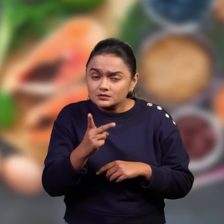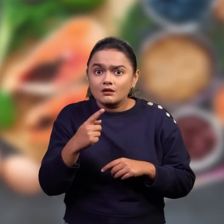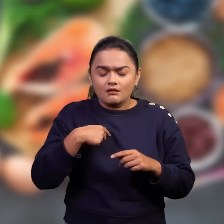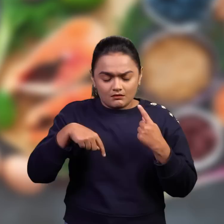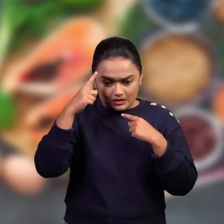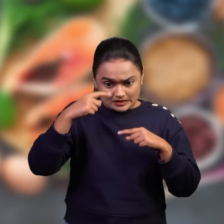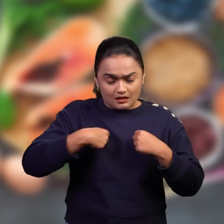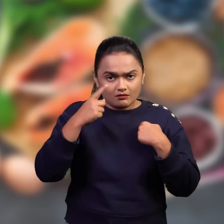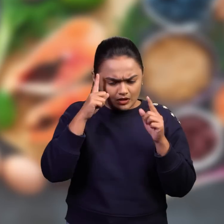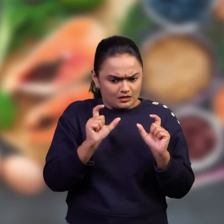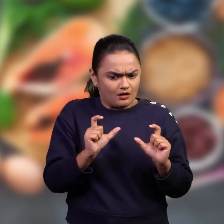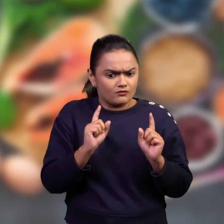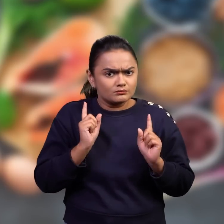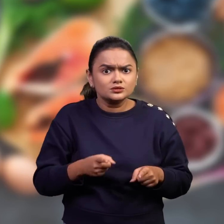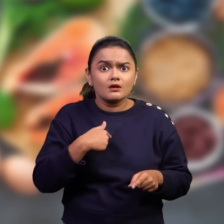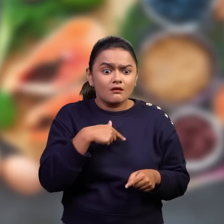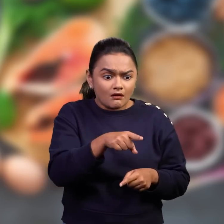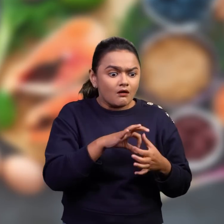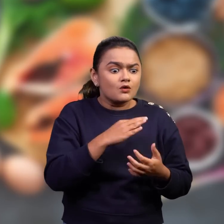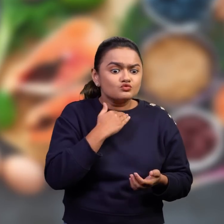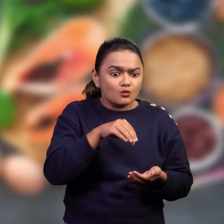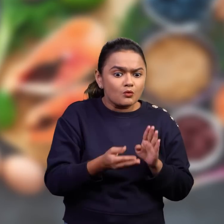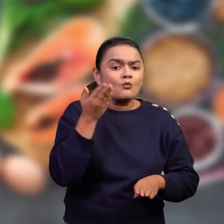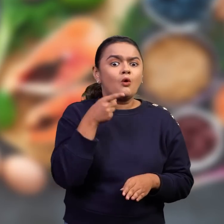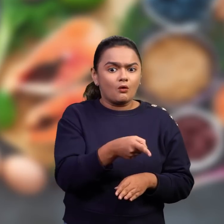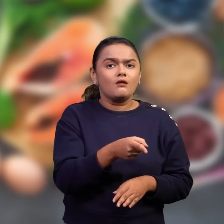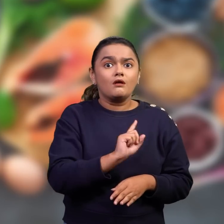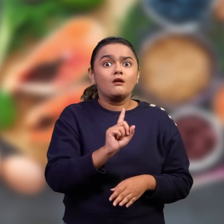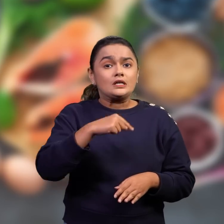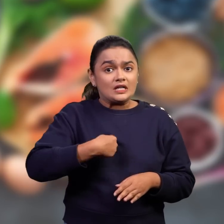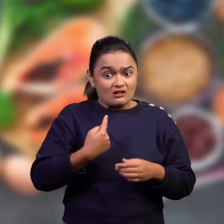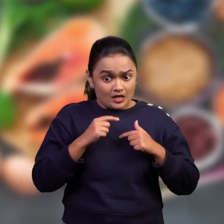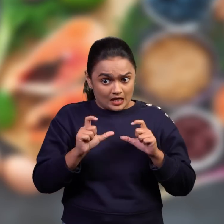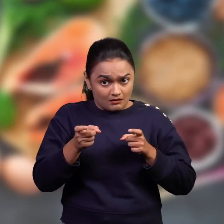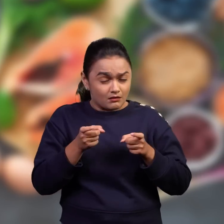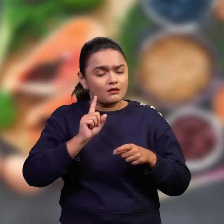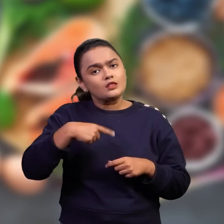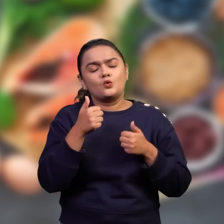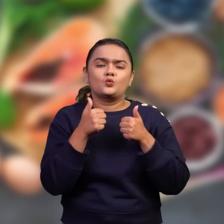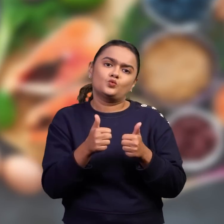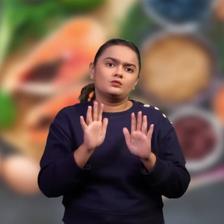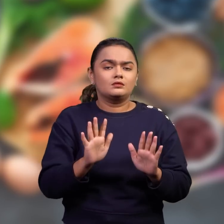We must be conscious and monitor our sugar intake. Keeping this in mind will be beneficial.